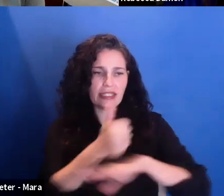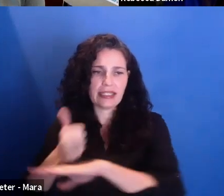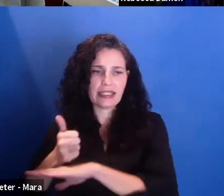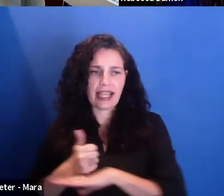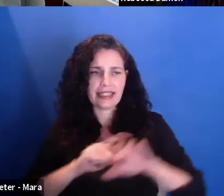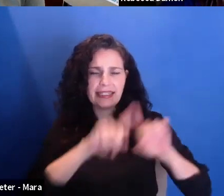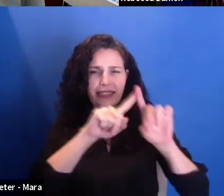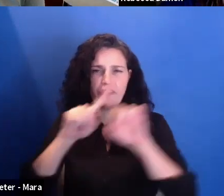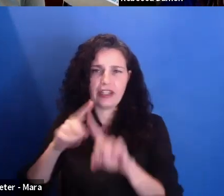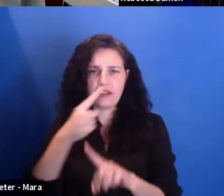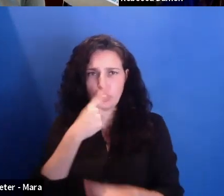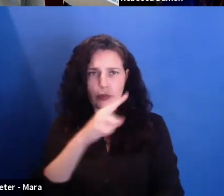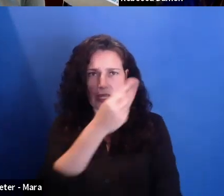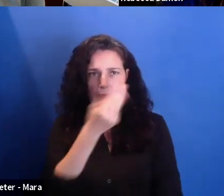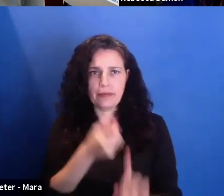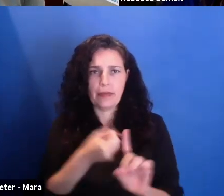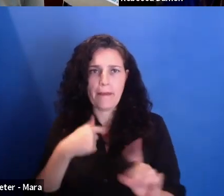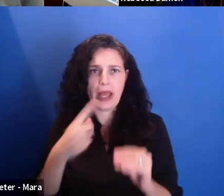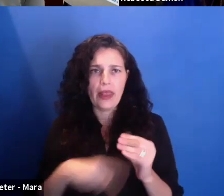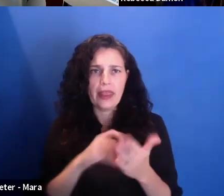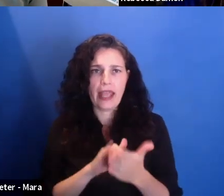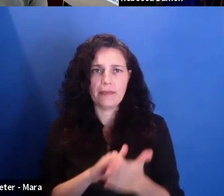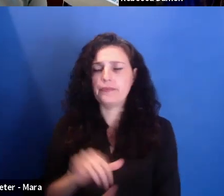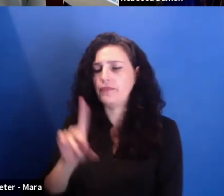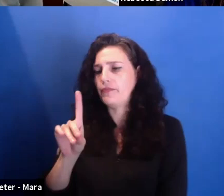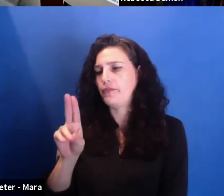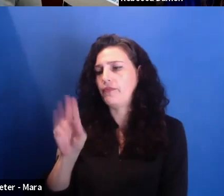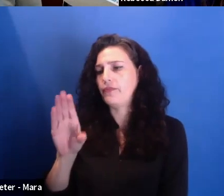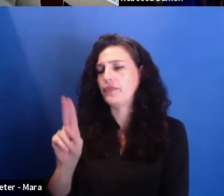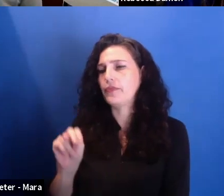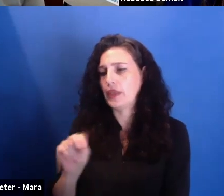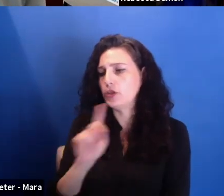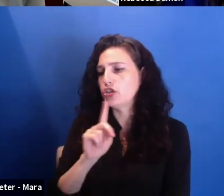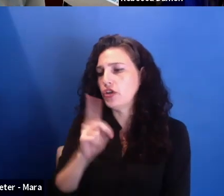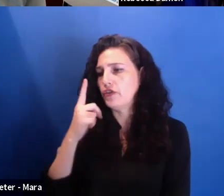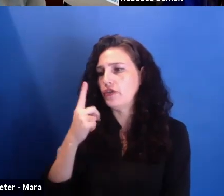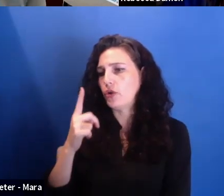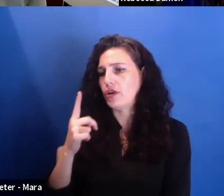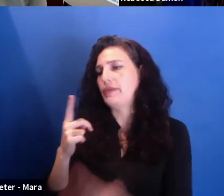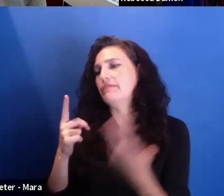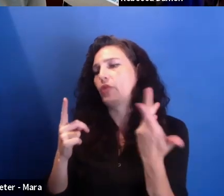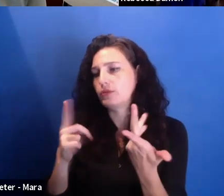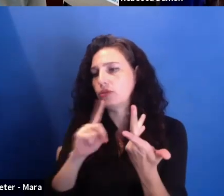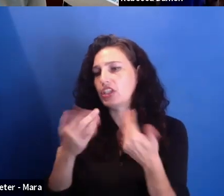So if you could kind of talk about that a little bit. Sure, so just maybe on the young performer issues in general, as far as studio teachers go,